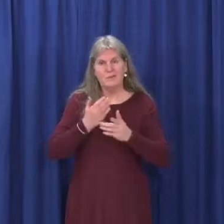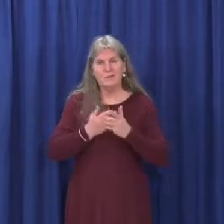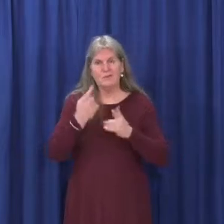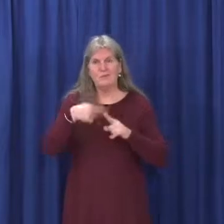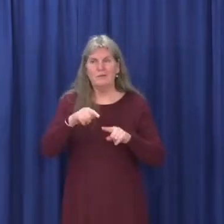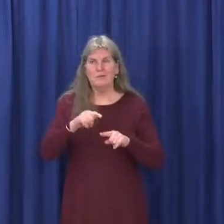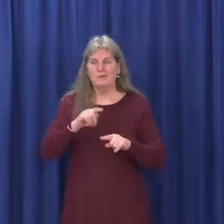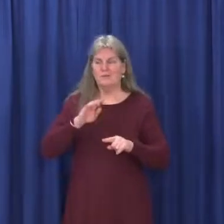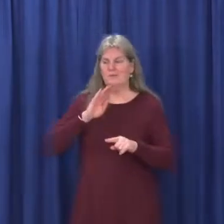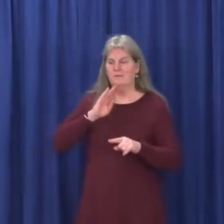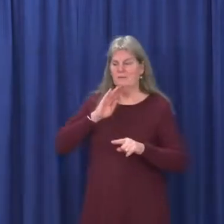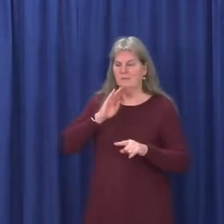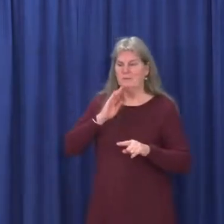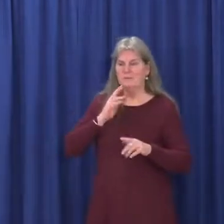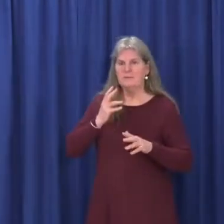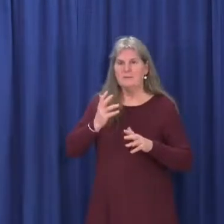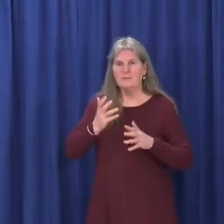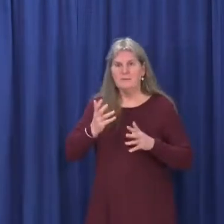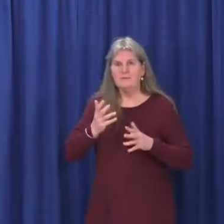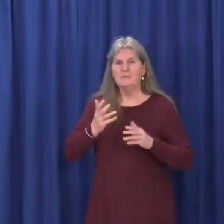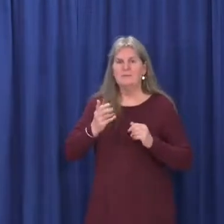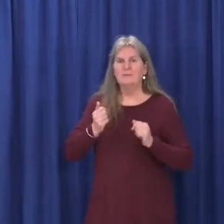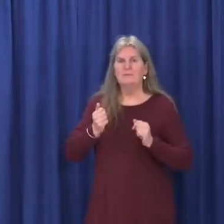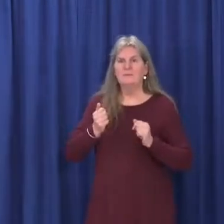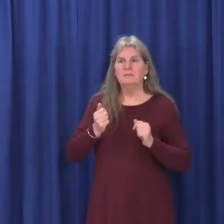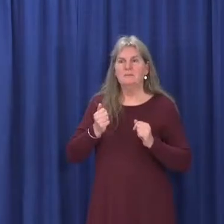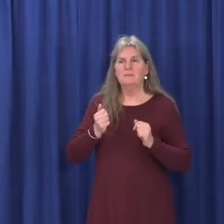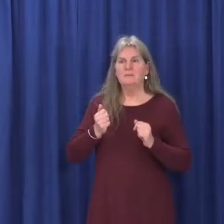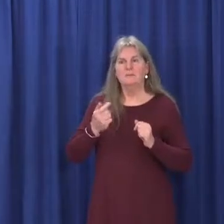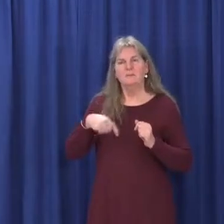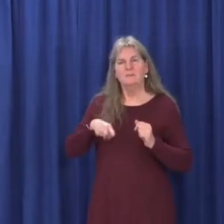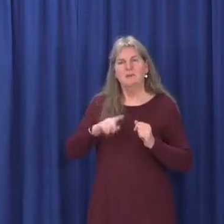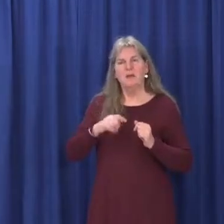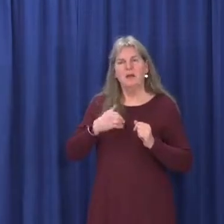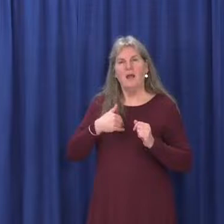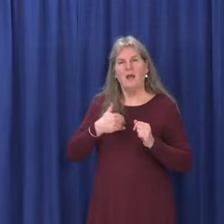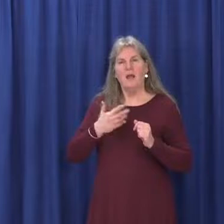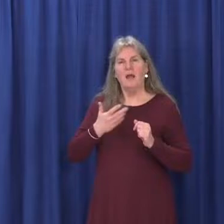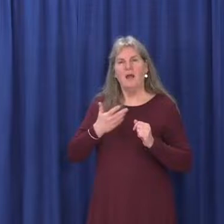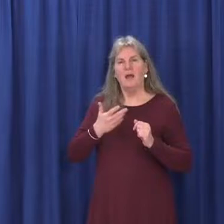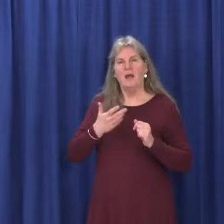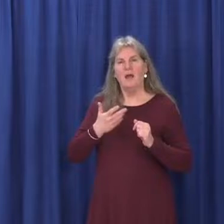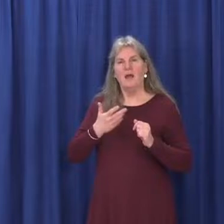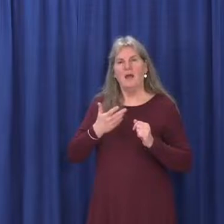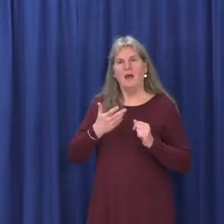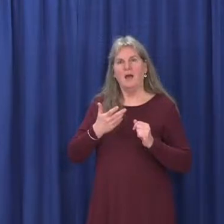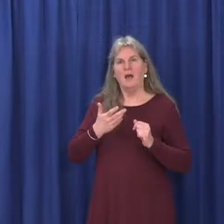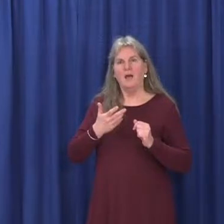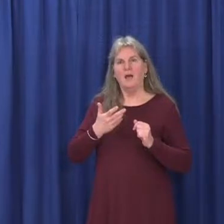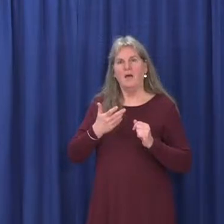to suspend. There is, you know, there's an opportunity to see some blue sky ahead, again, of course.